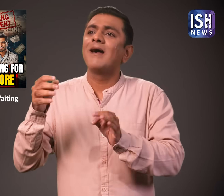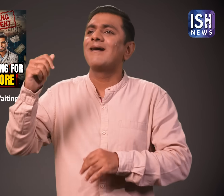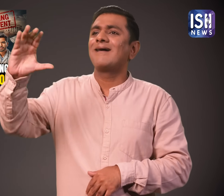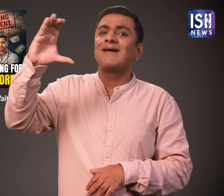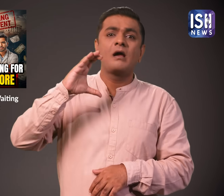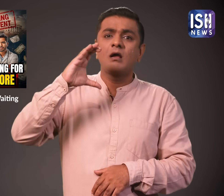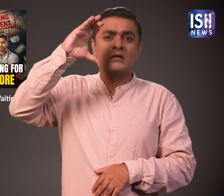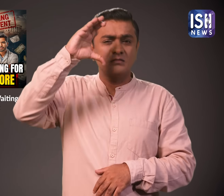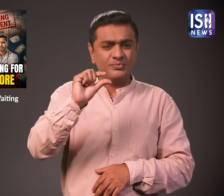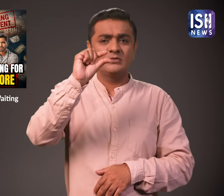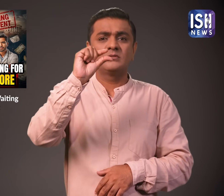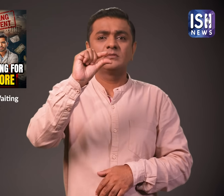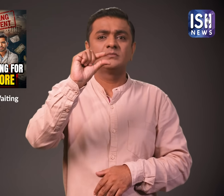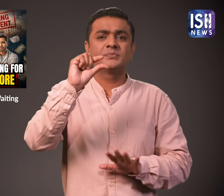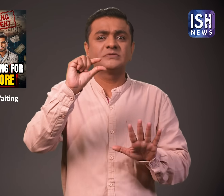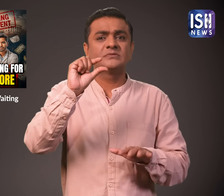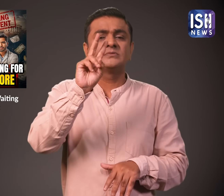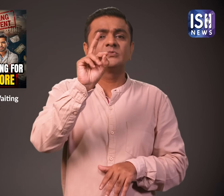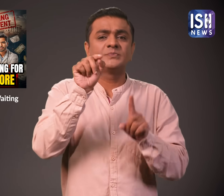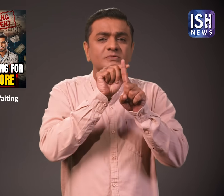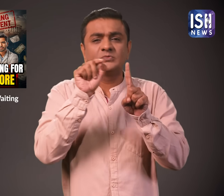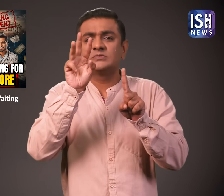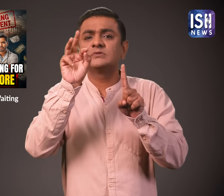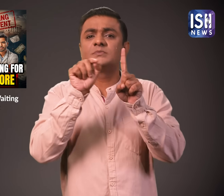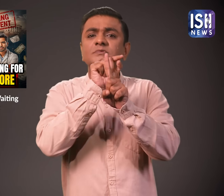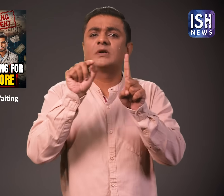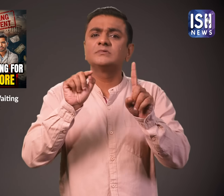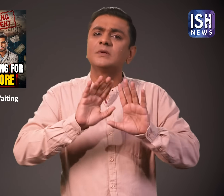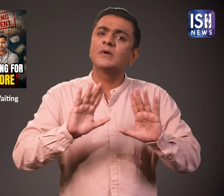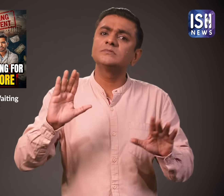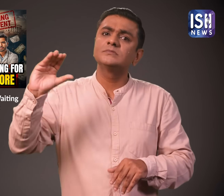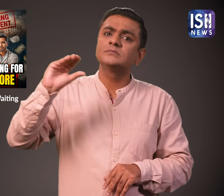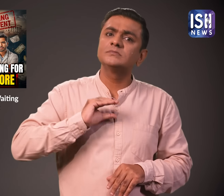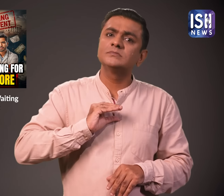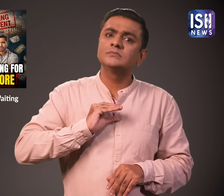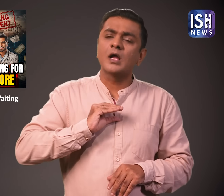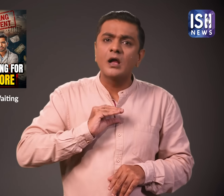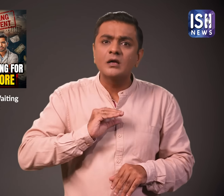Even then, they receive only 20–30% of the billed amount.